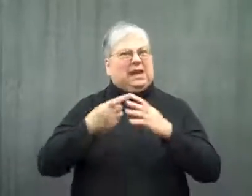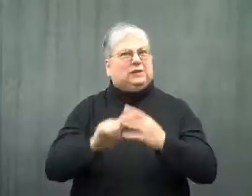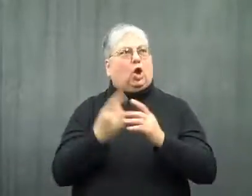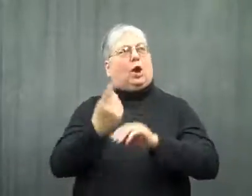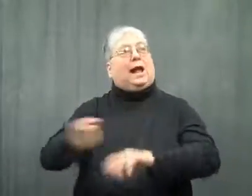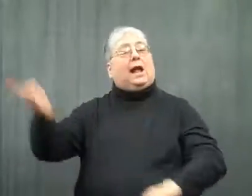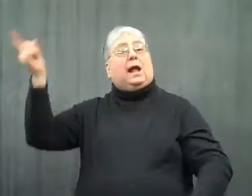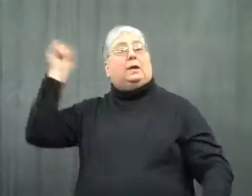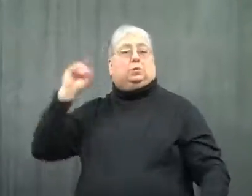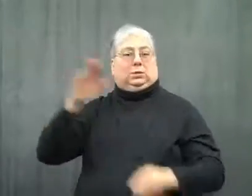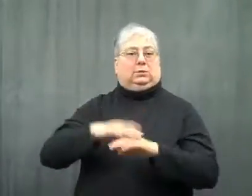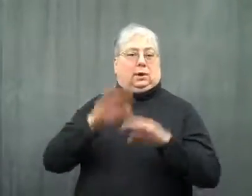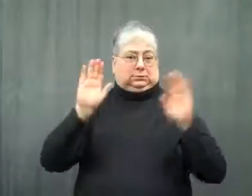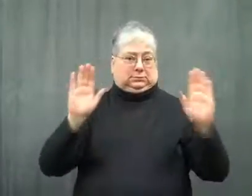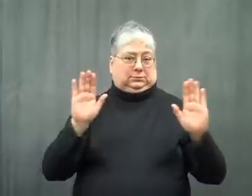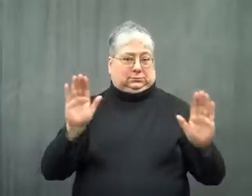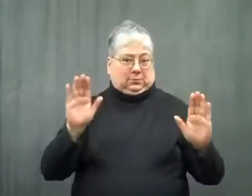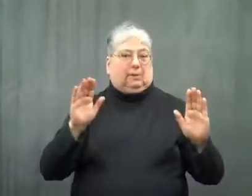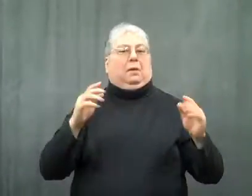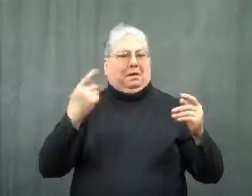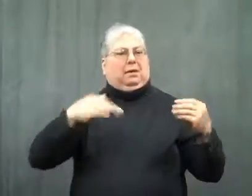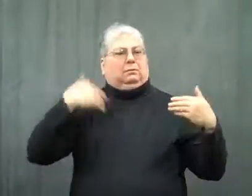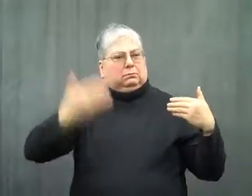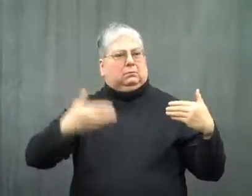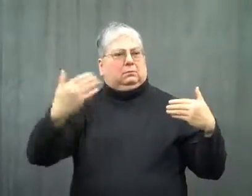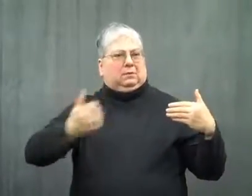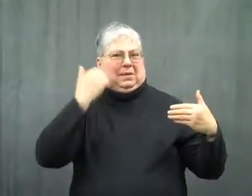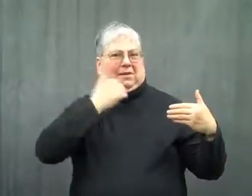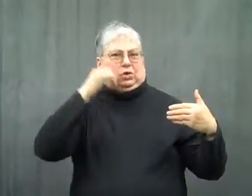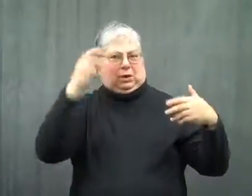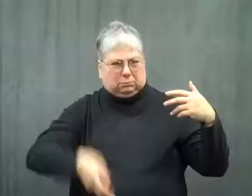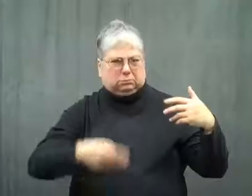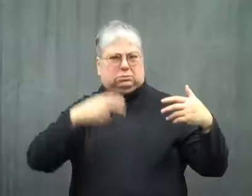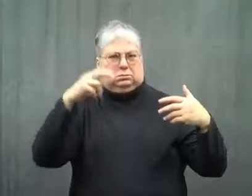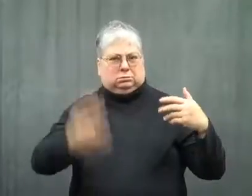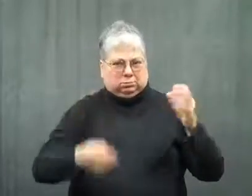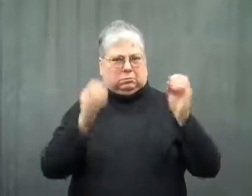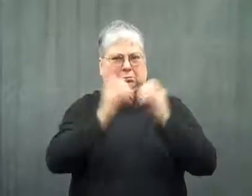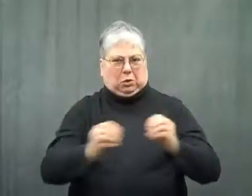It started a week ago on Sunday, with more dropping each day.